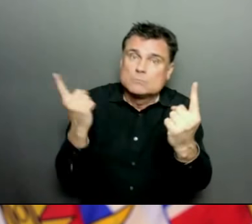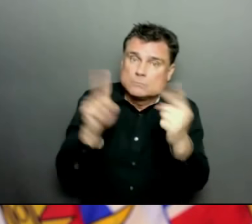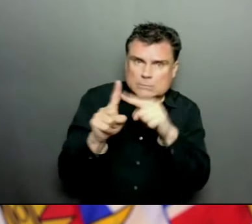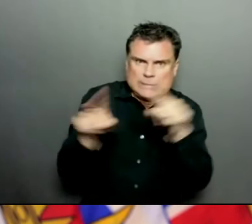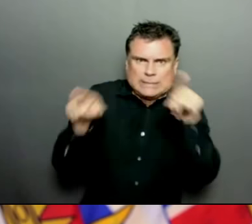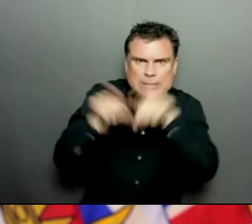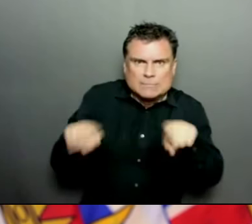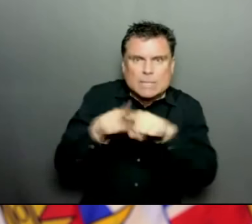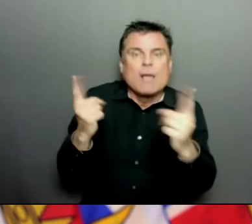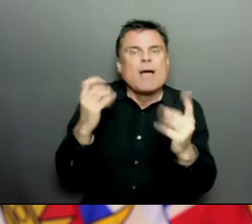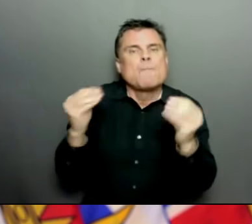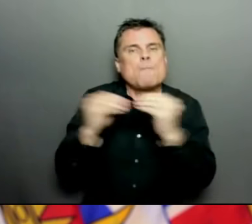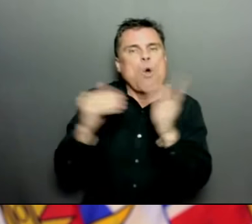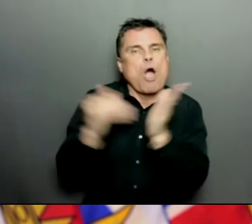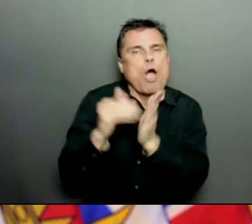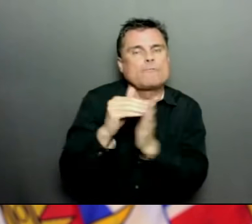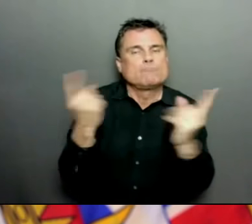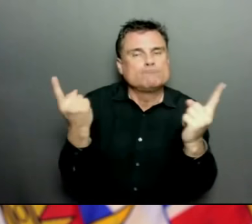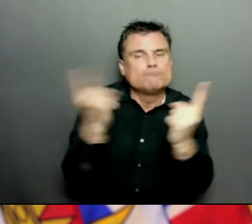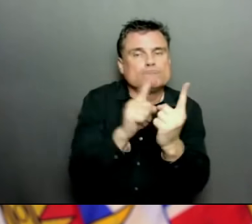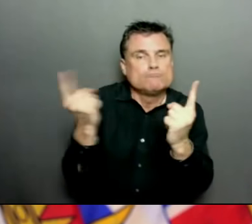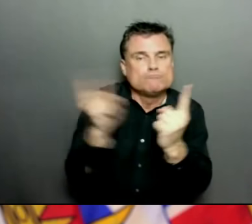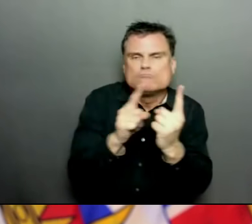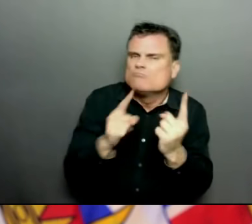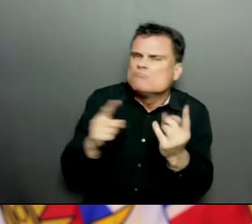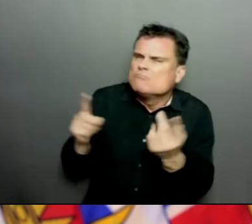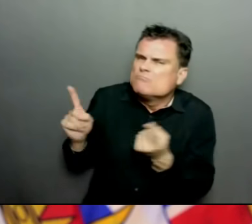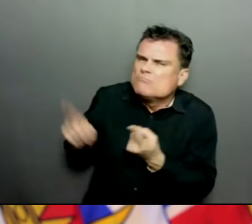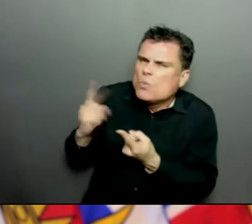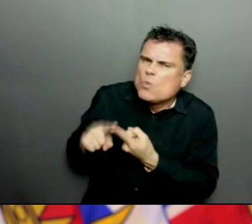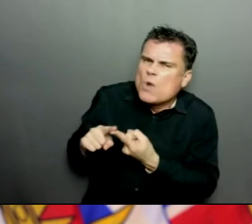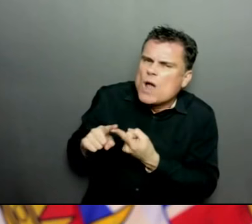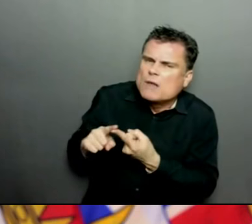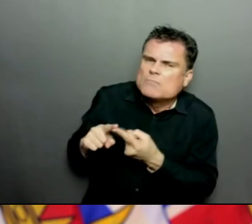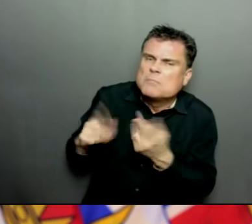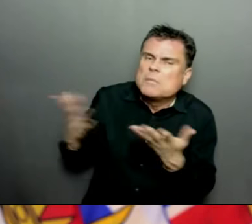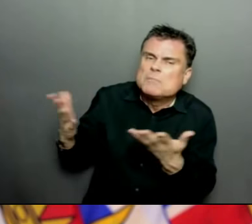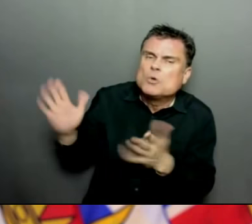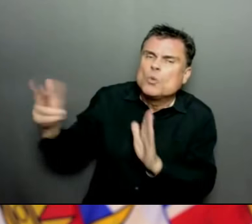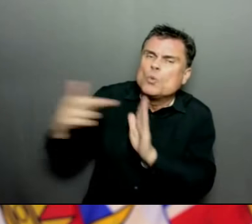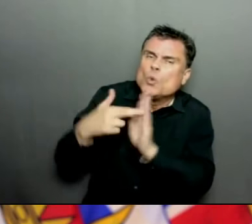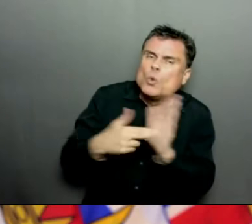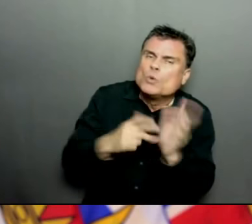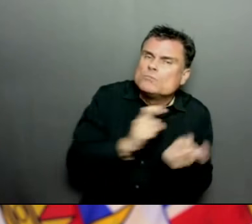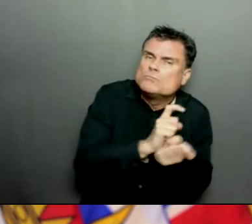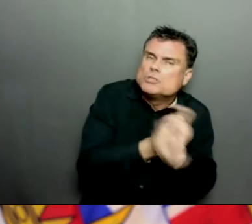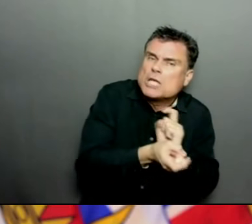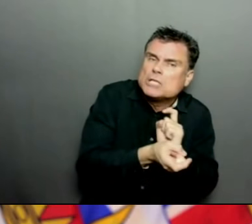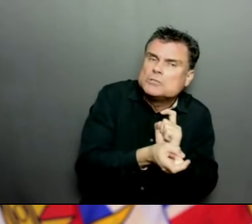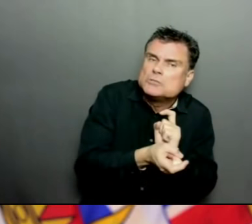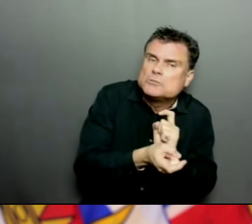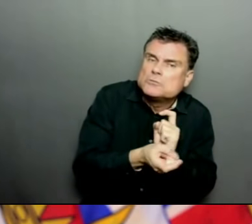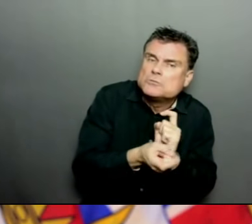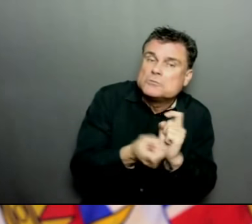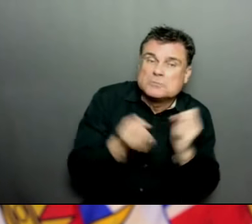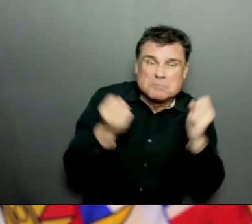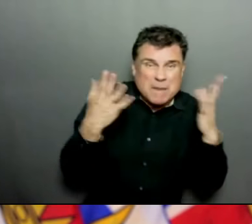your response is to the call from the BC Civil Liberties Association and the Seniors Advocate with the holiday season, what will be many seniors last